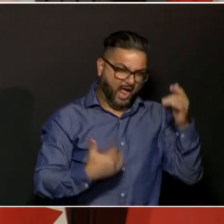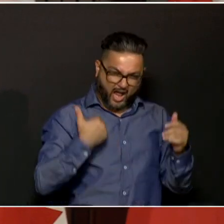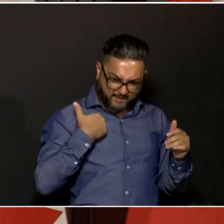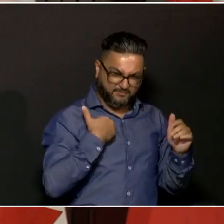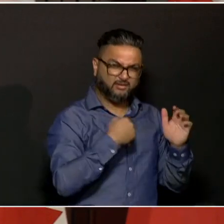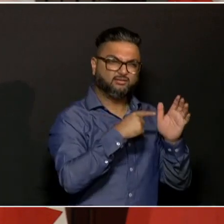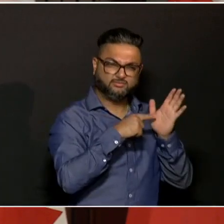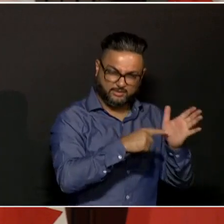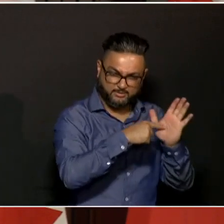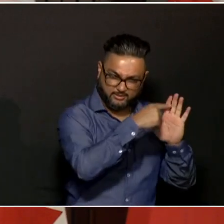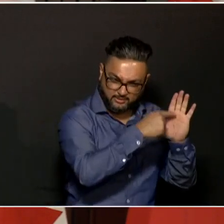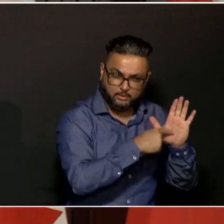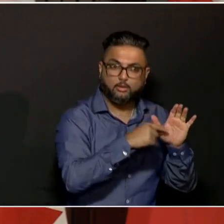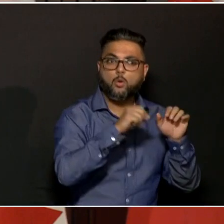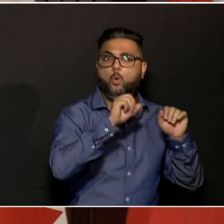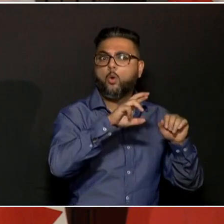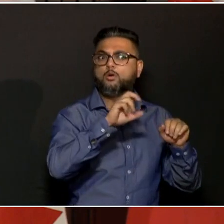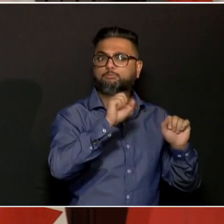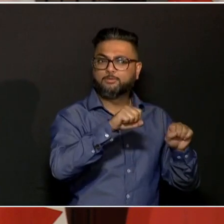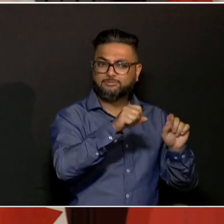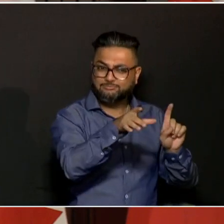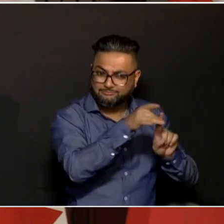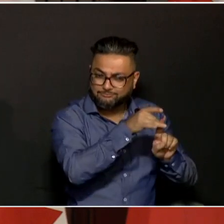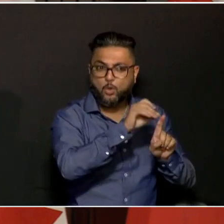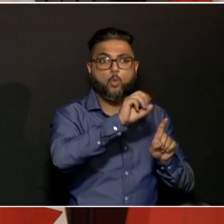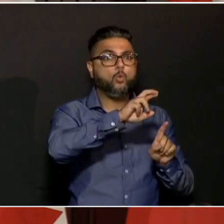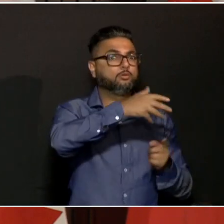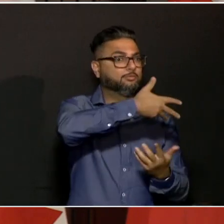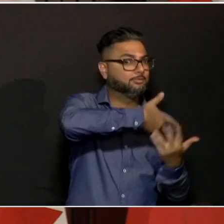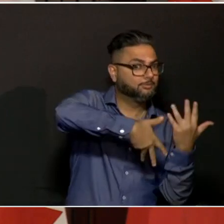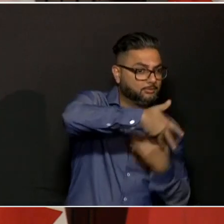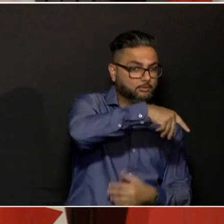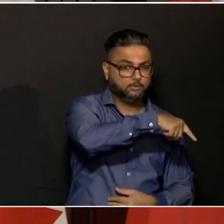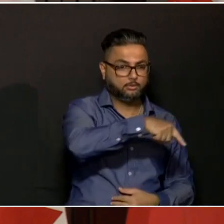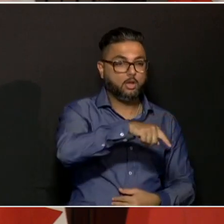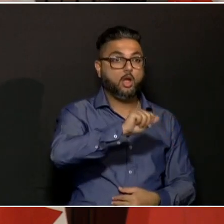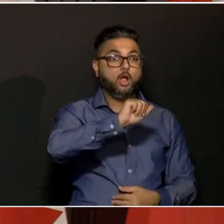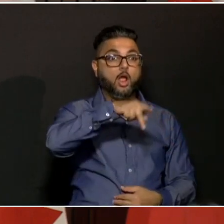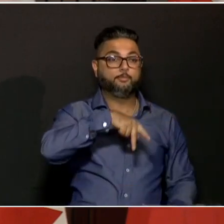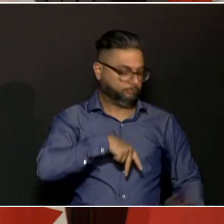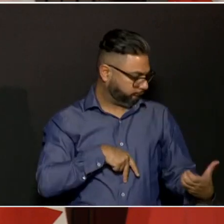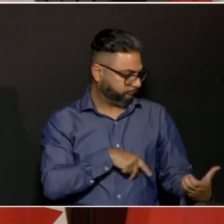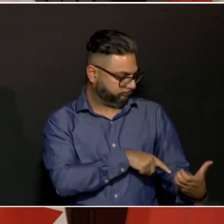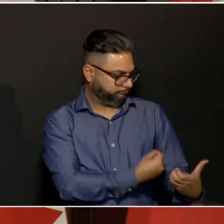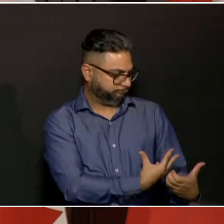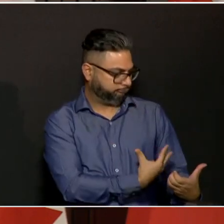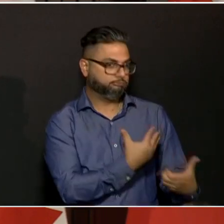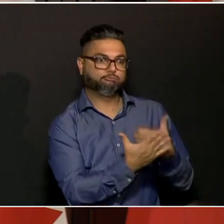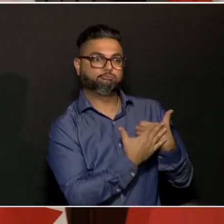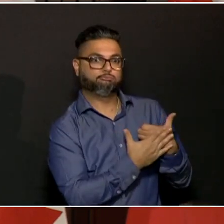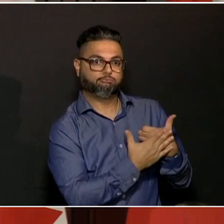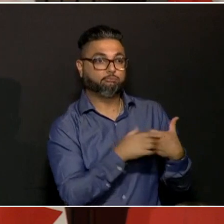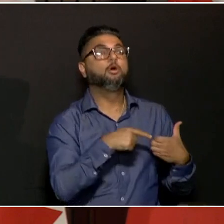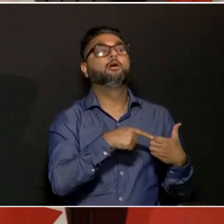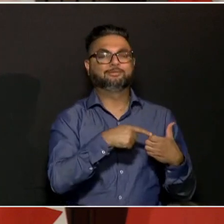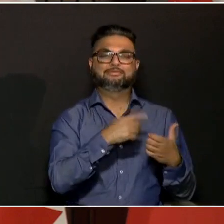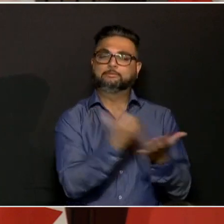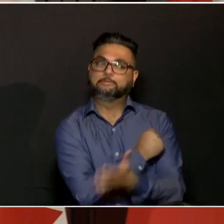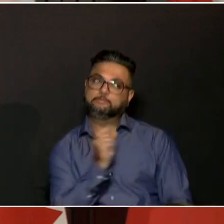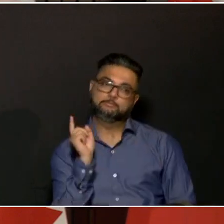or has been in contact or receive the notification to the COVID app should go to assessment centre's